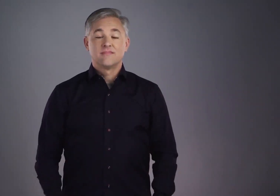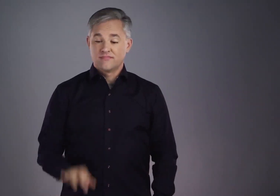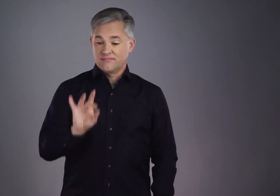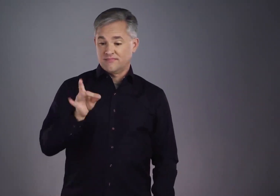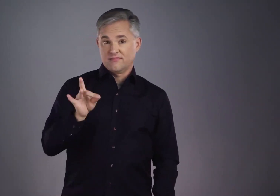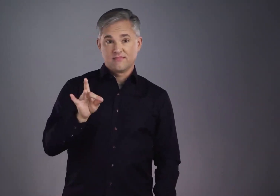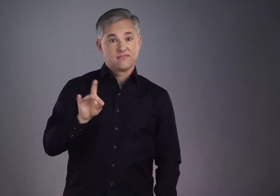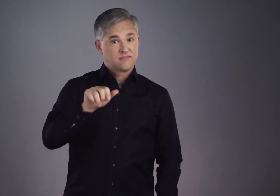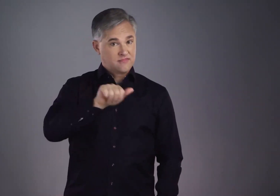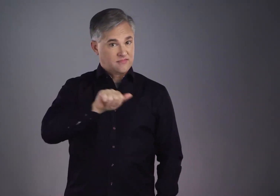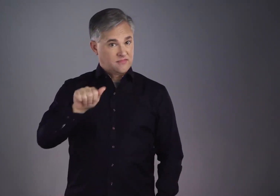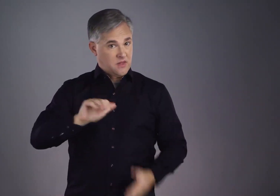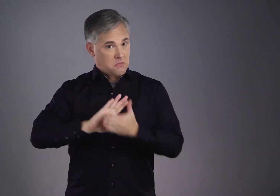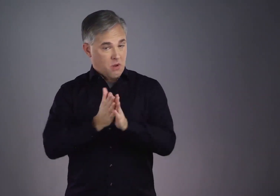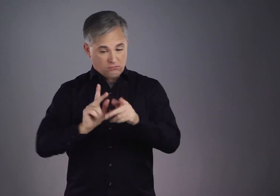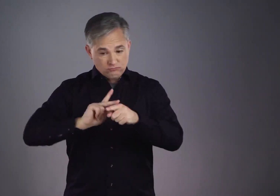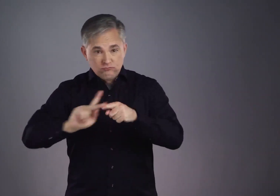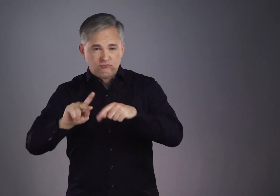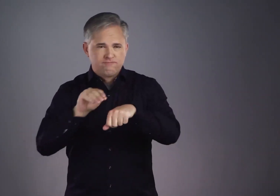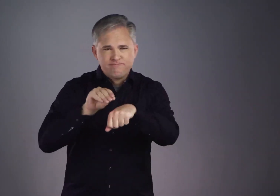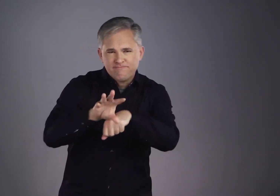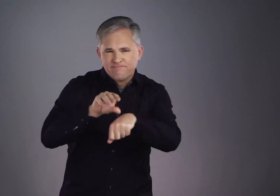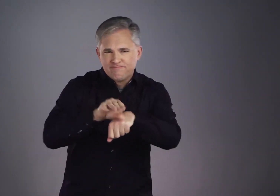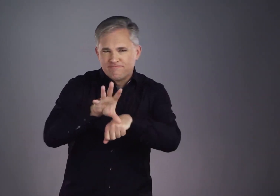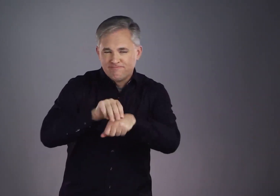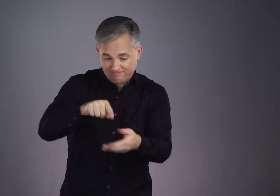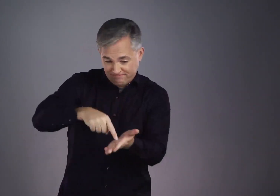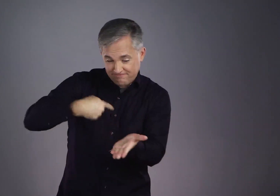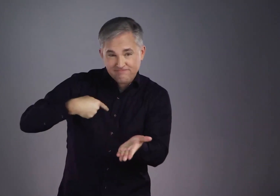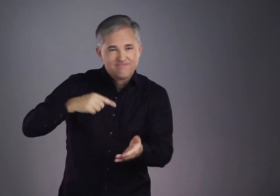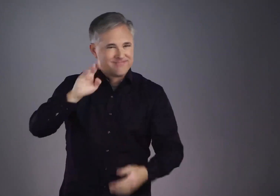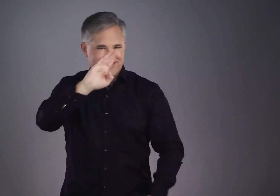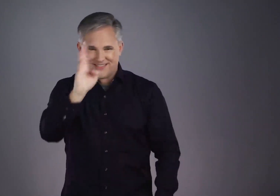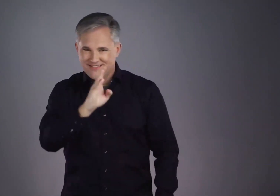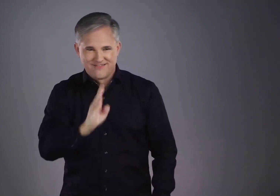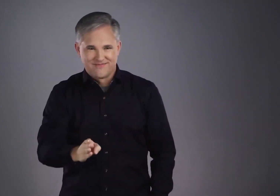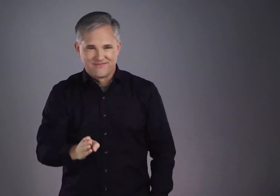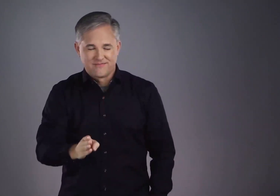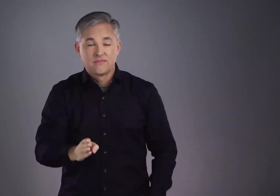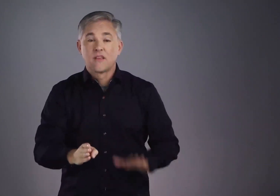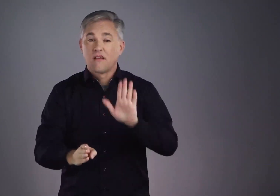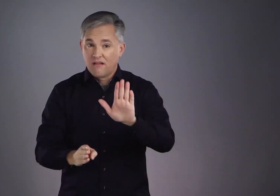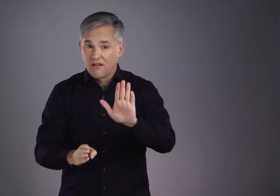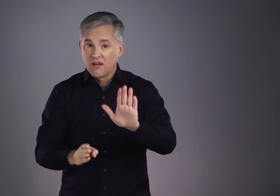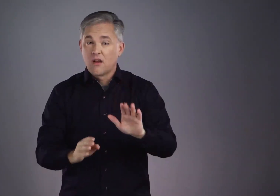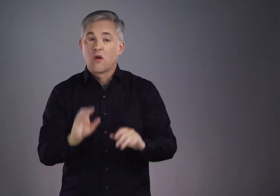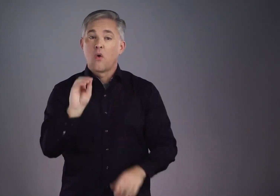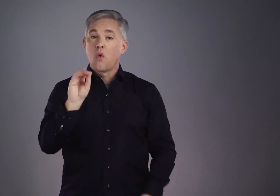Eight — Alcoholics Anonymous should remain forever nonprofessional,